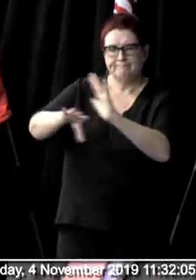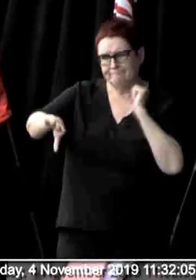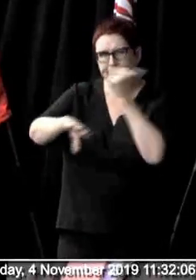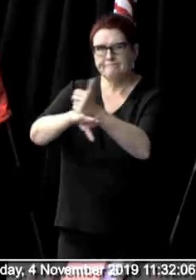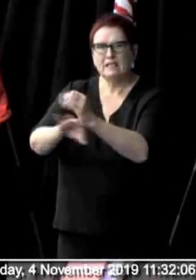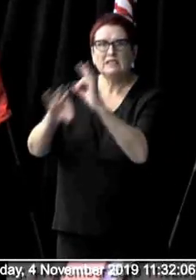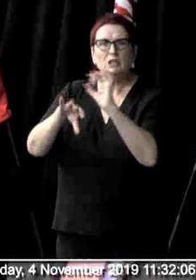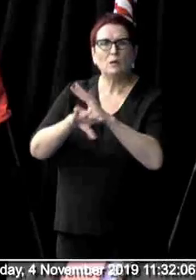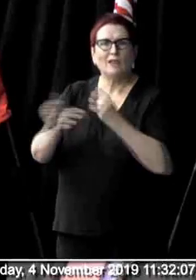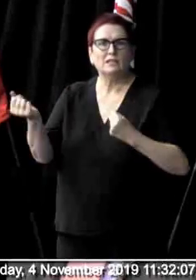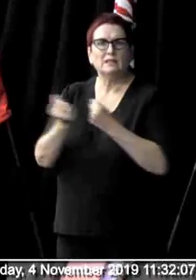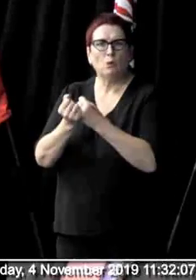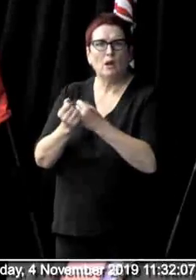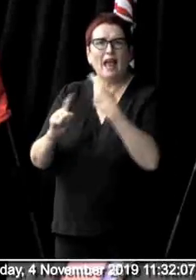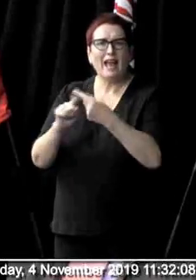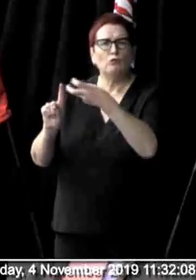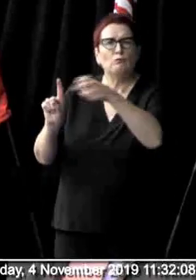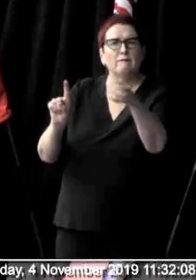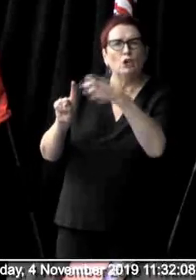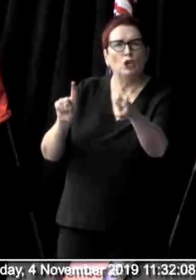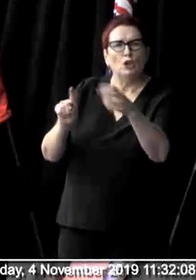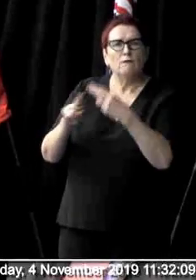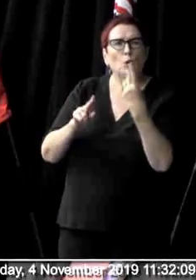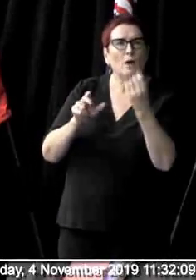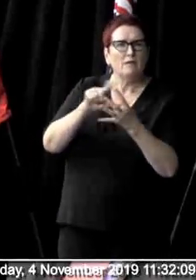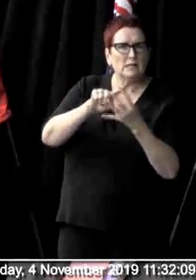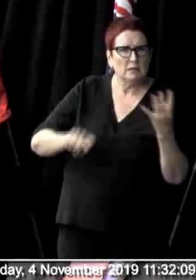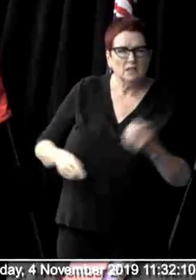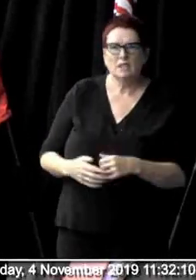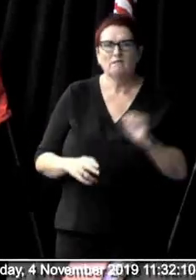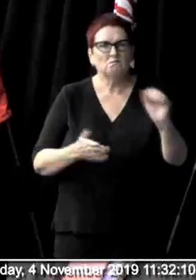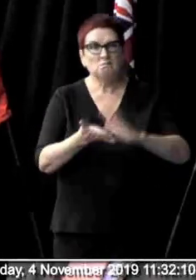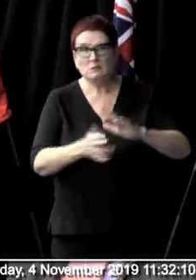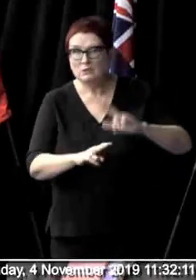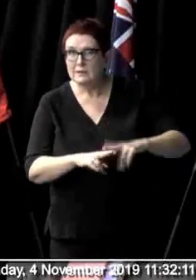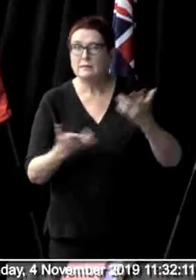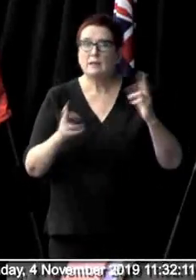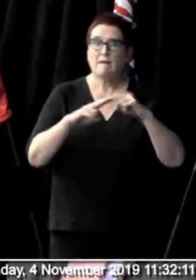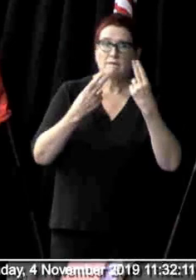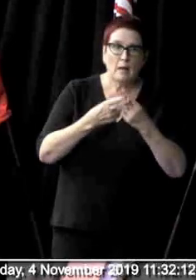and referral service for people with disability, their families and carers, and anyone affected by the Commission.